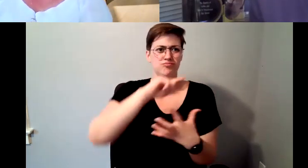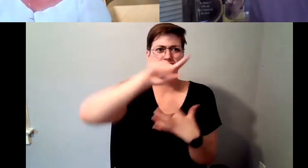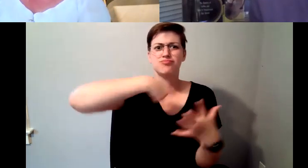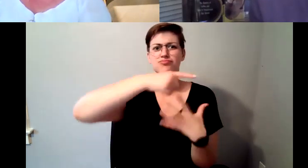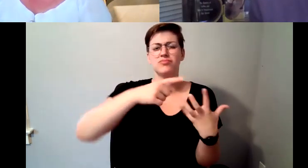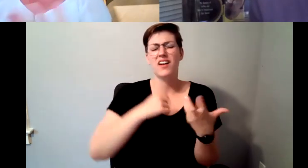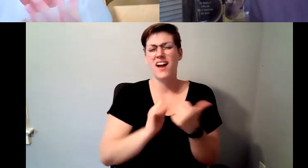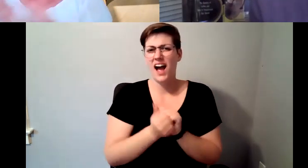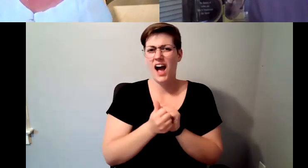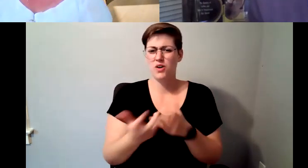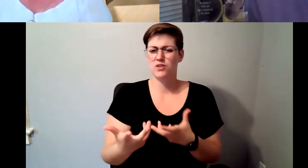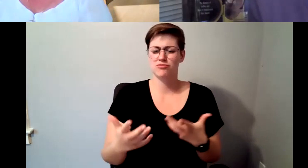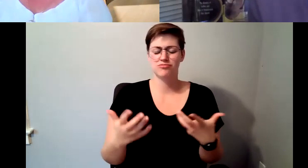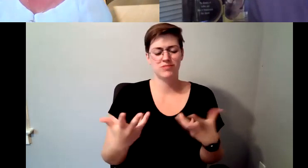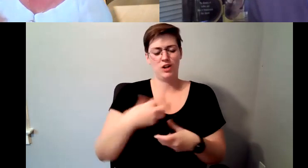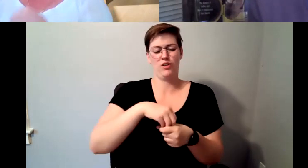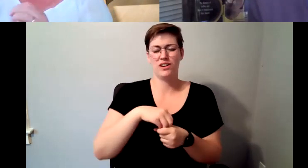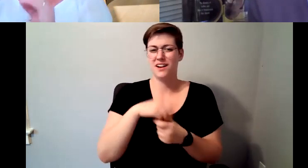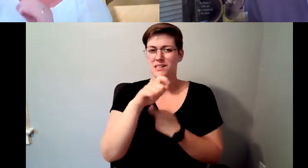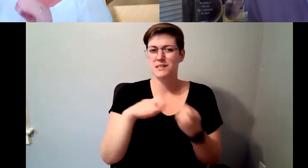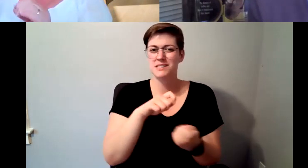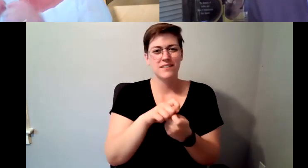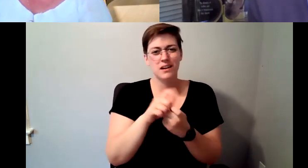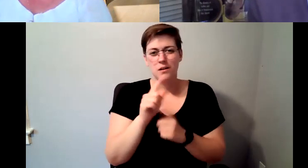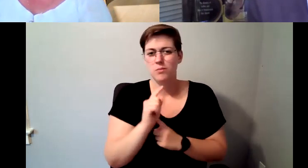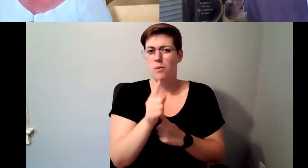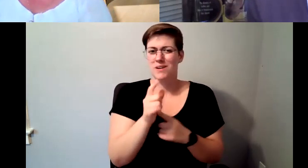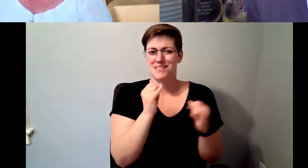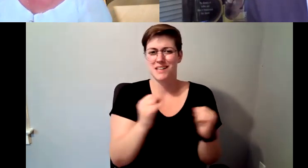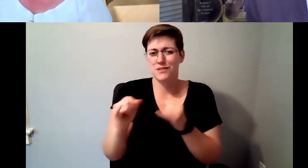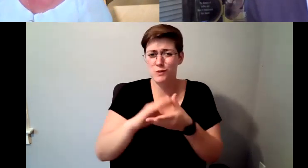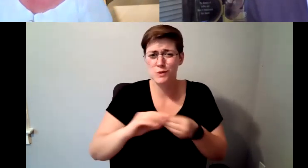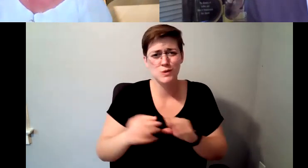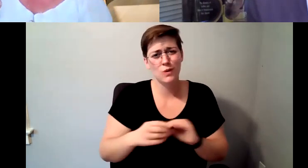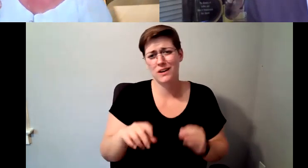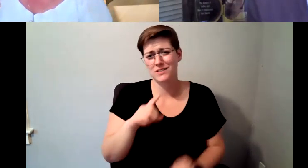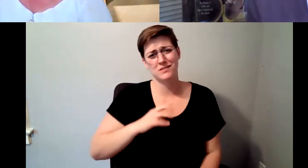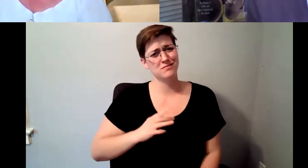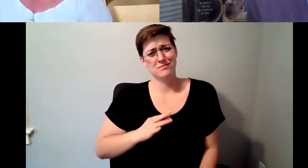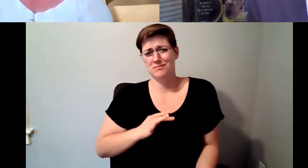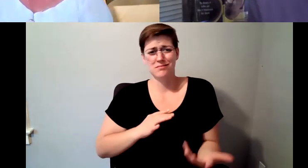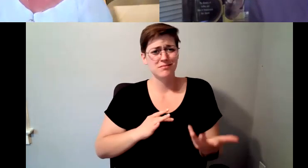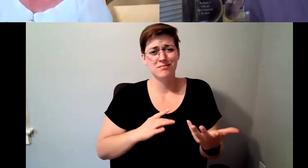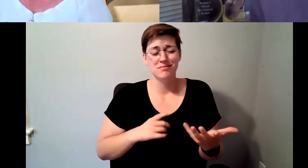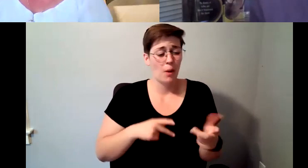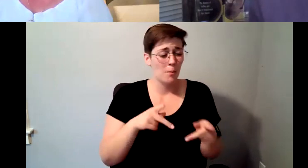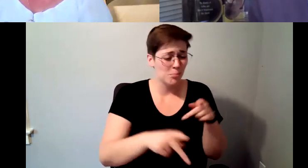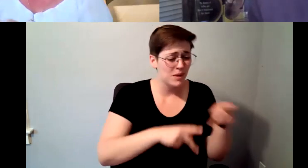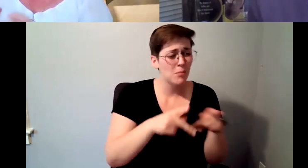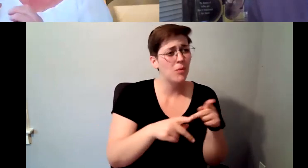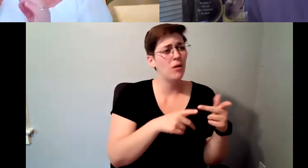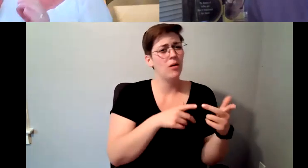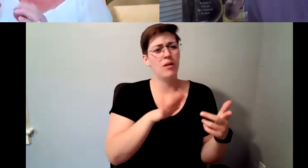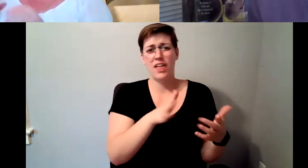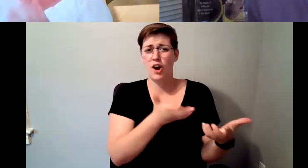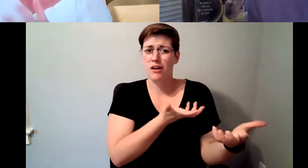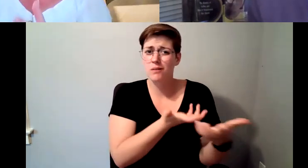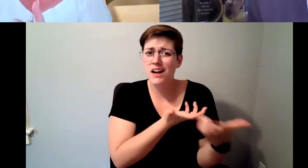Kelly Redder: instances in individual stories between people and I just loved it so do you